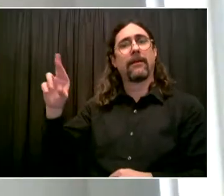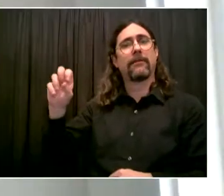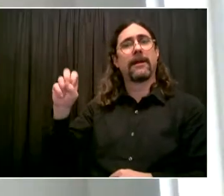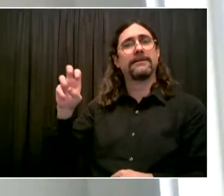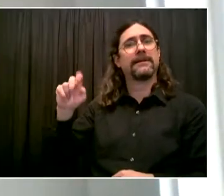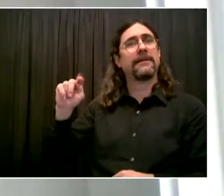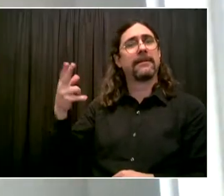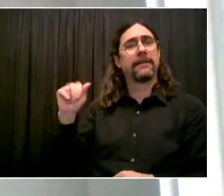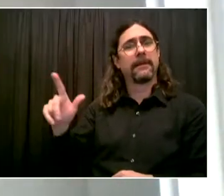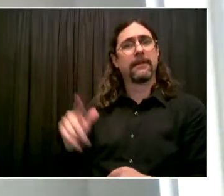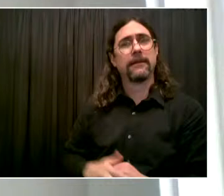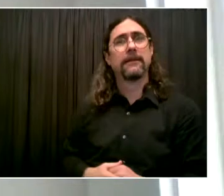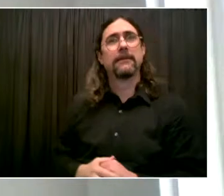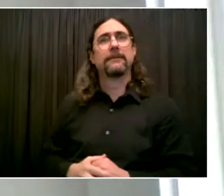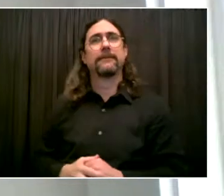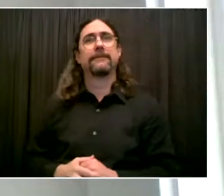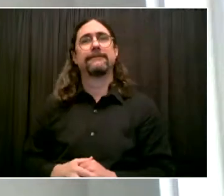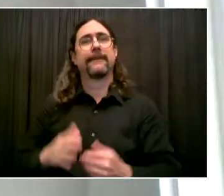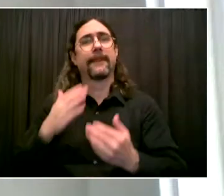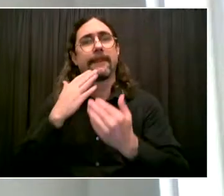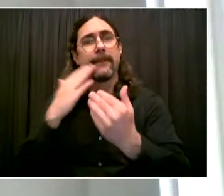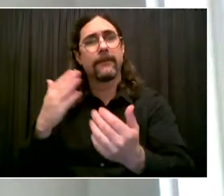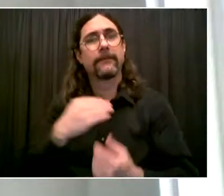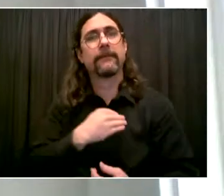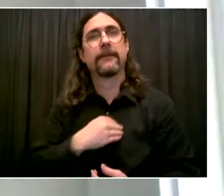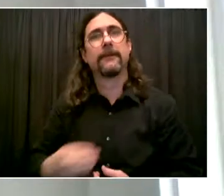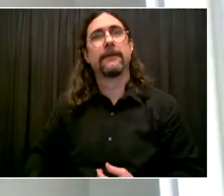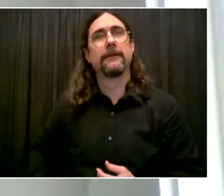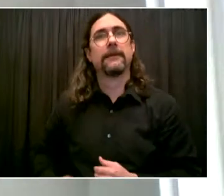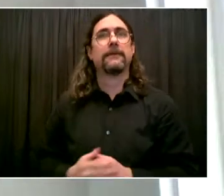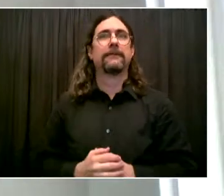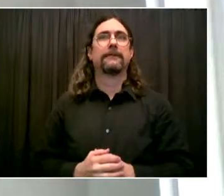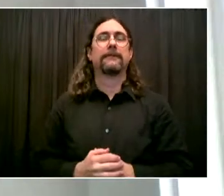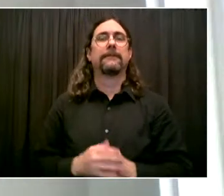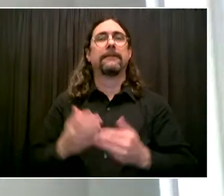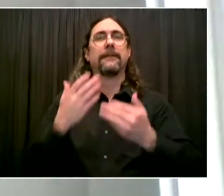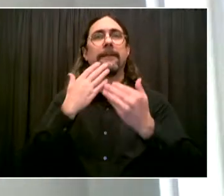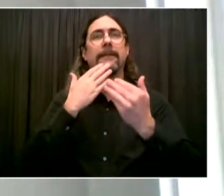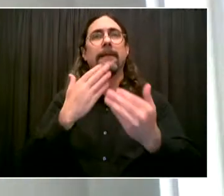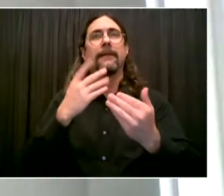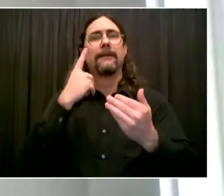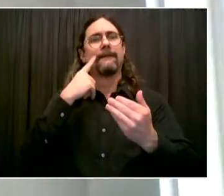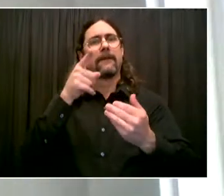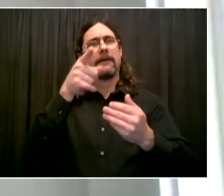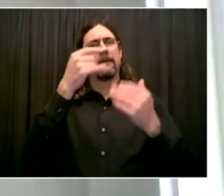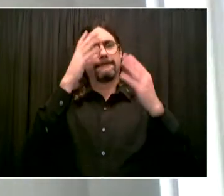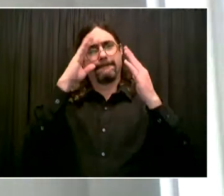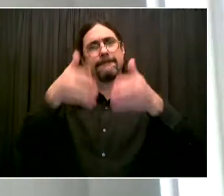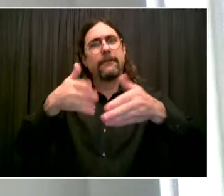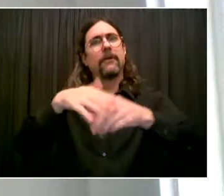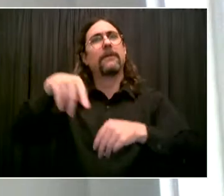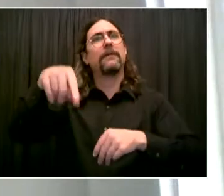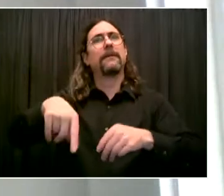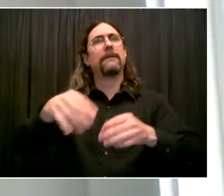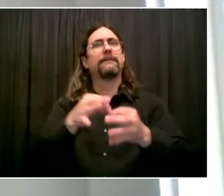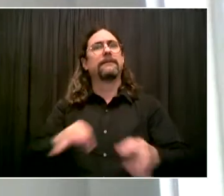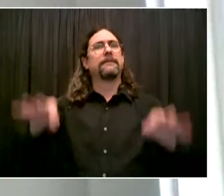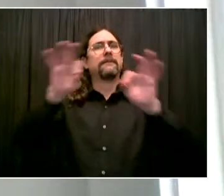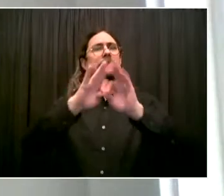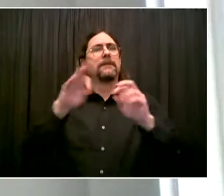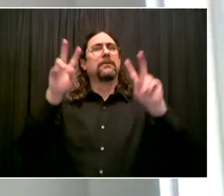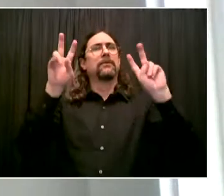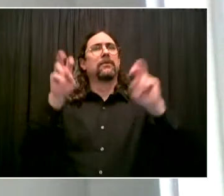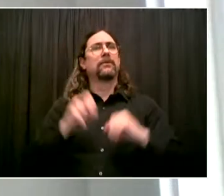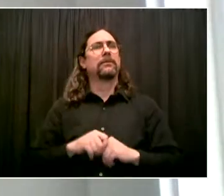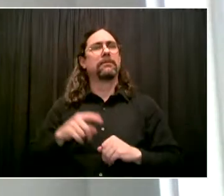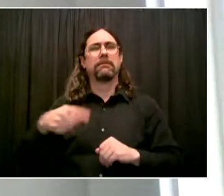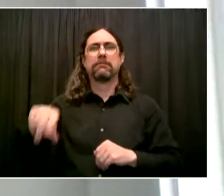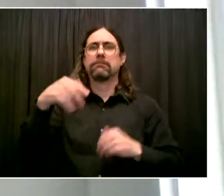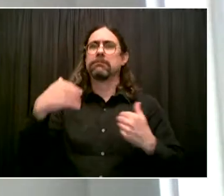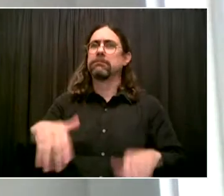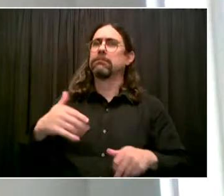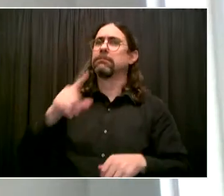HELEN ROSENTHAL.